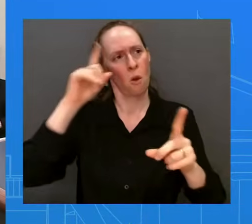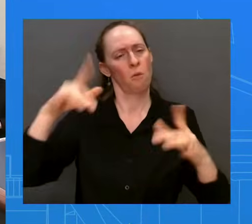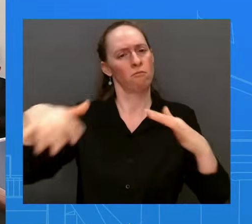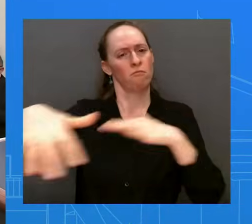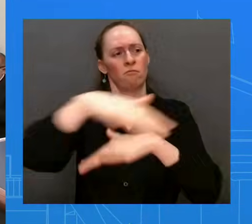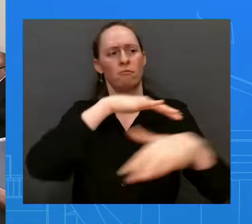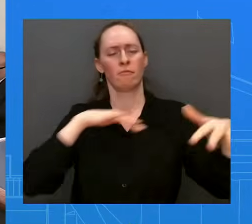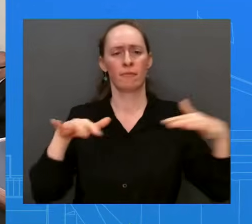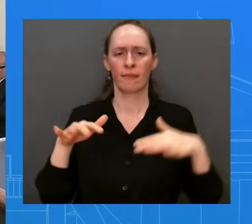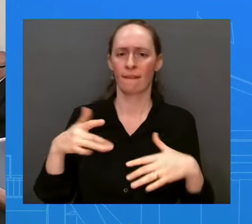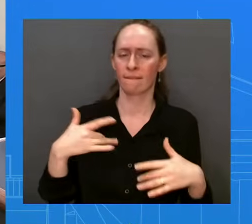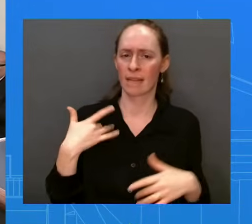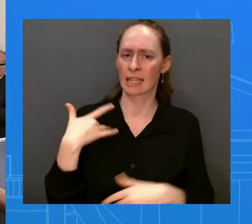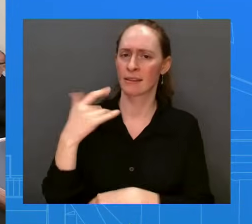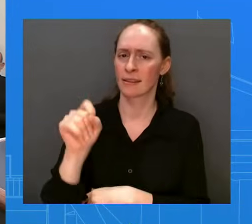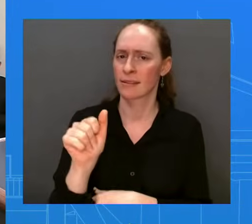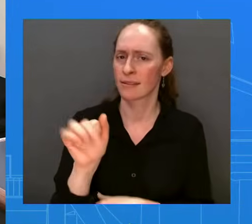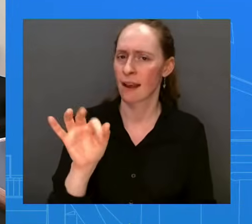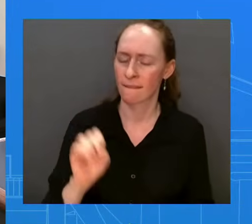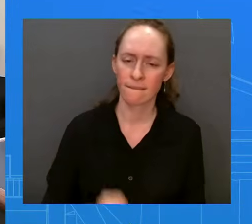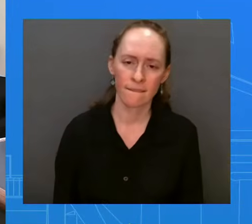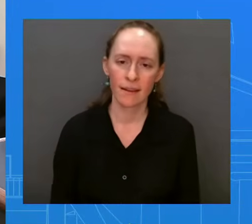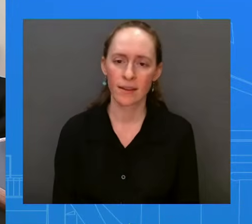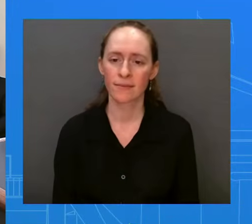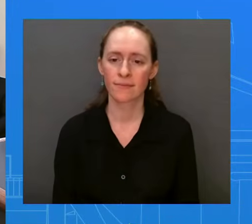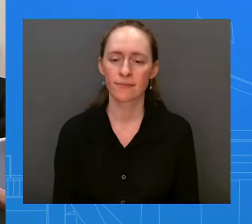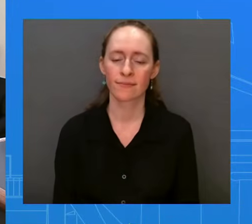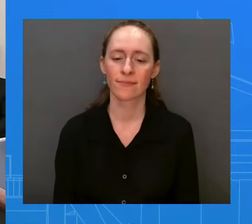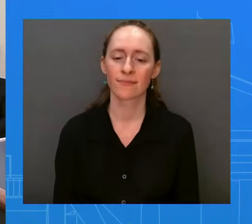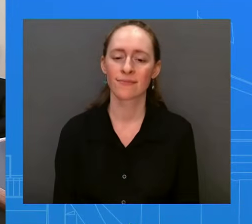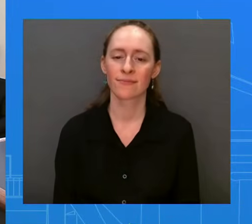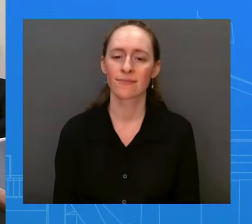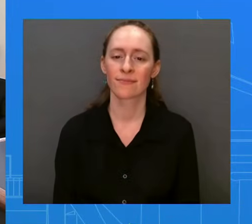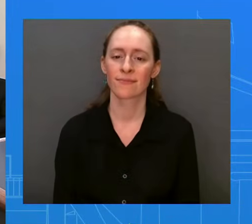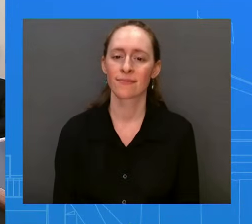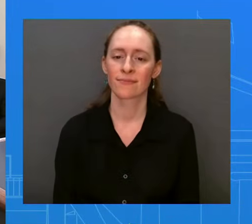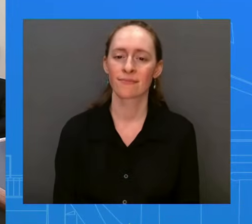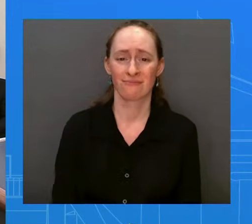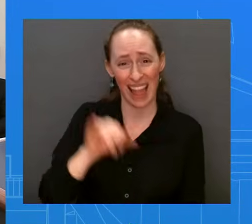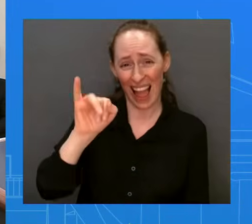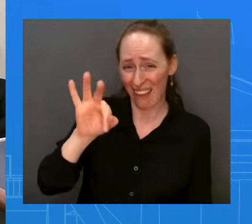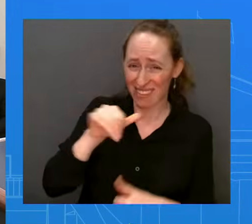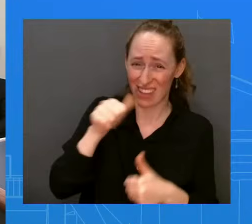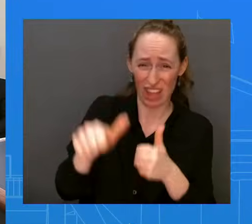and they don't pose a threat to anybody on the ground, why shoot them down? Particularly because the military has --